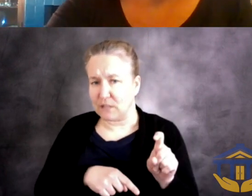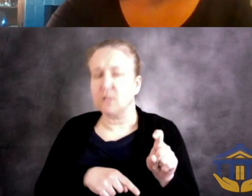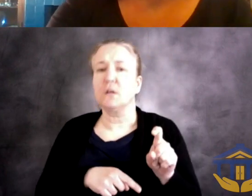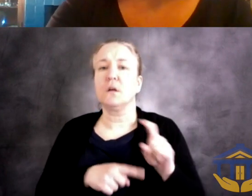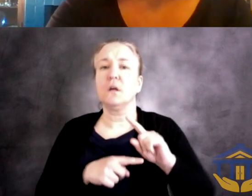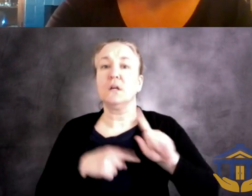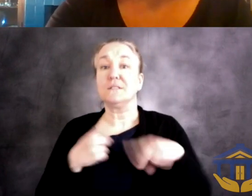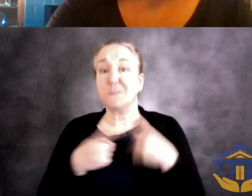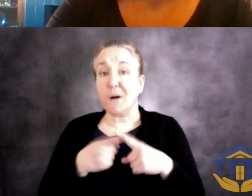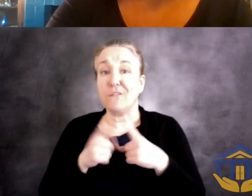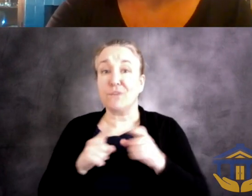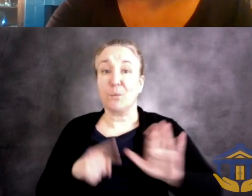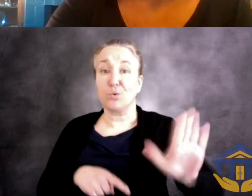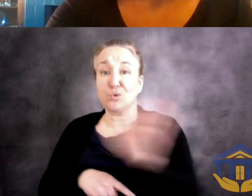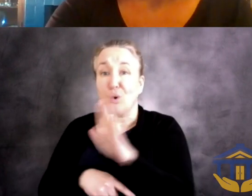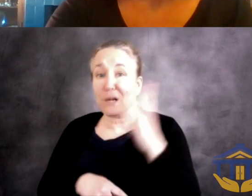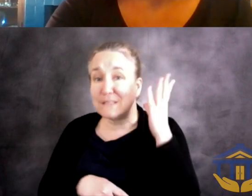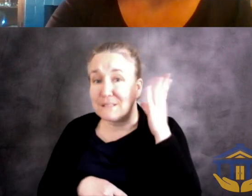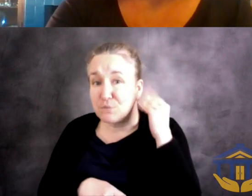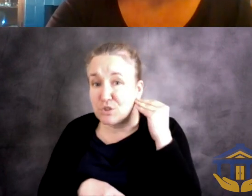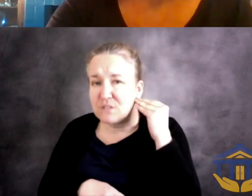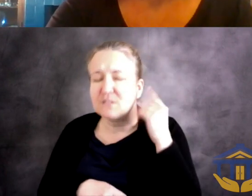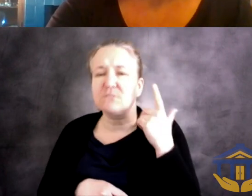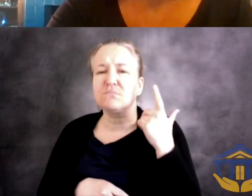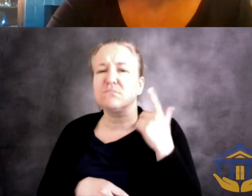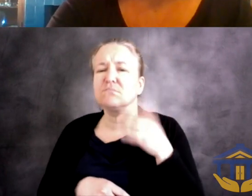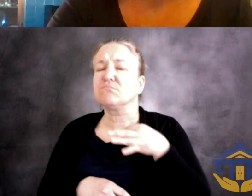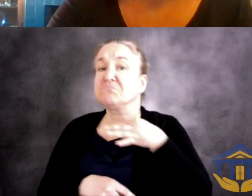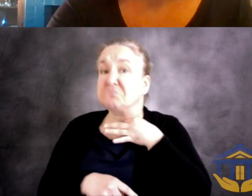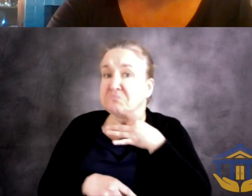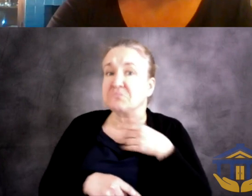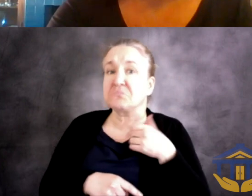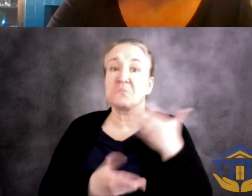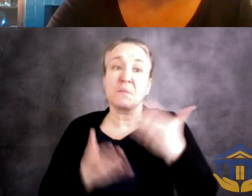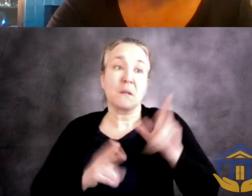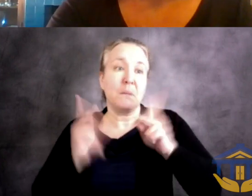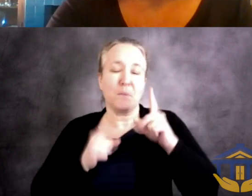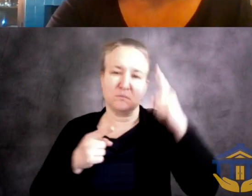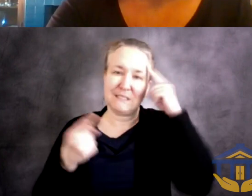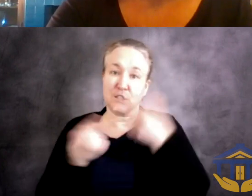experience where you have seen people see things differently and how do you sort of